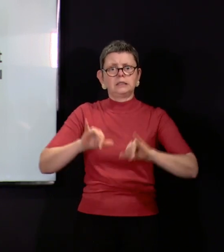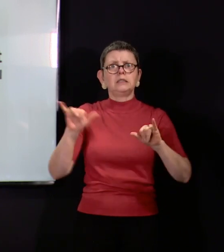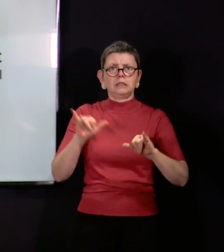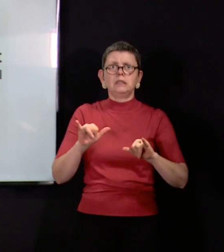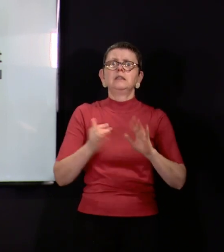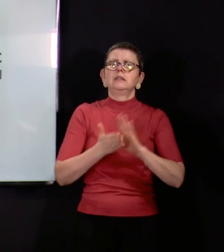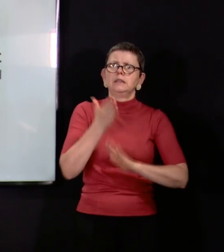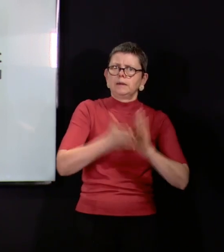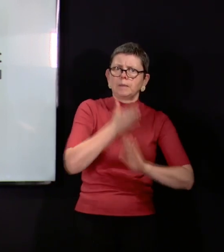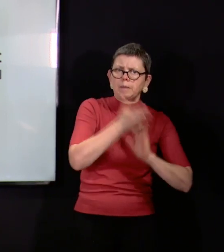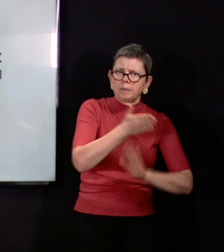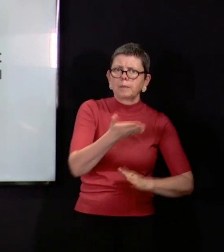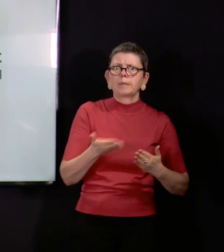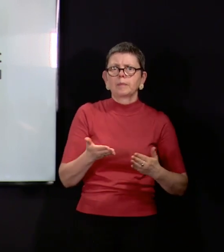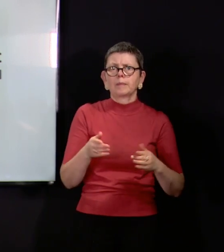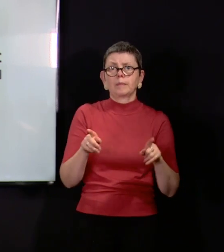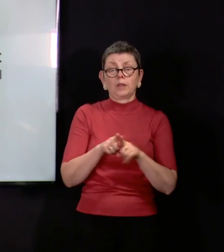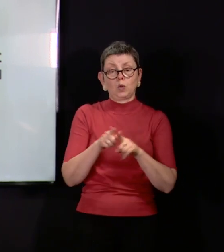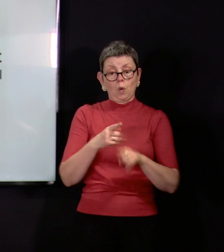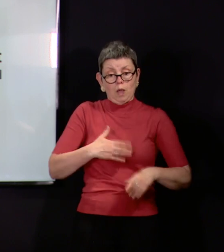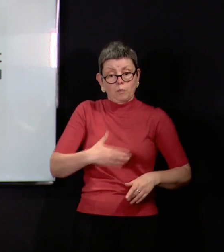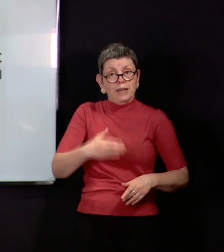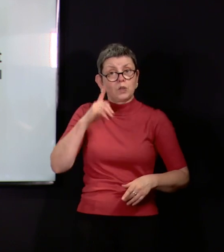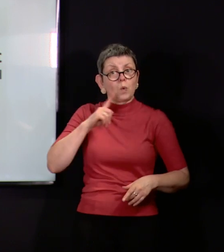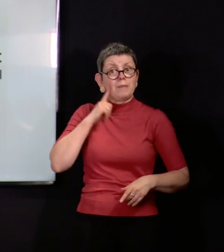children and pregnant women should be up to date. Our childhood immunisation